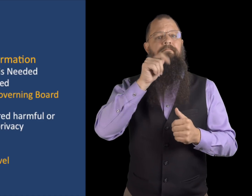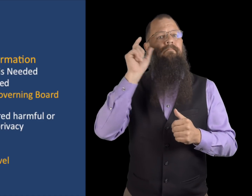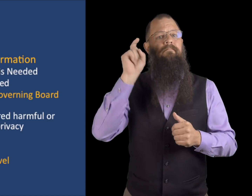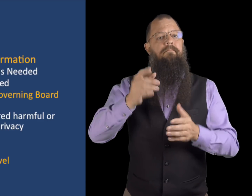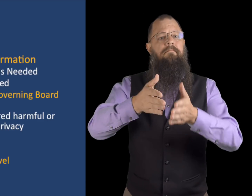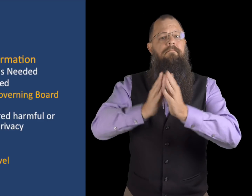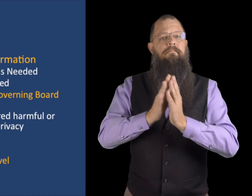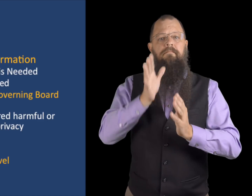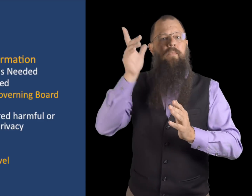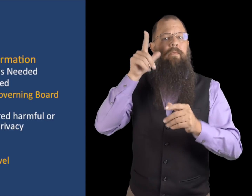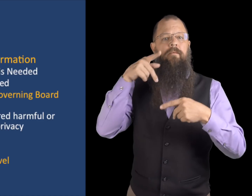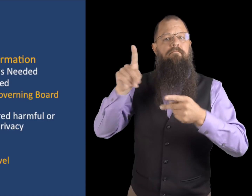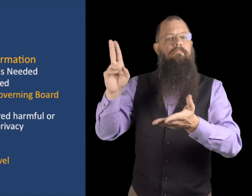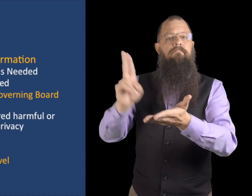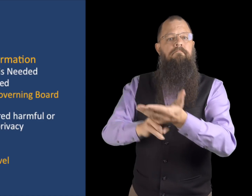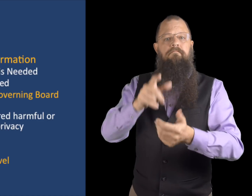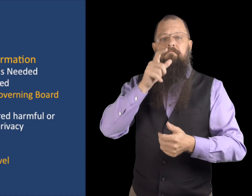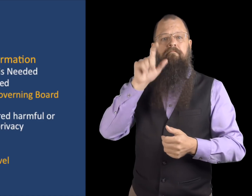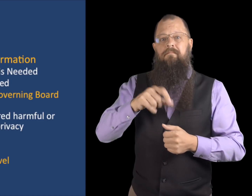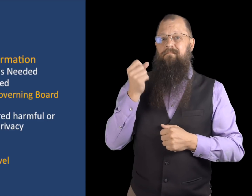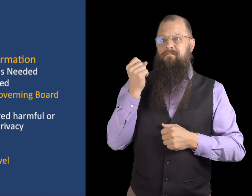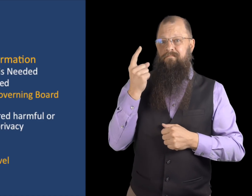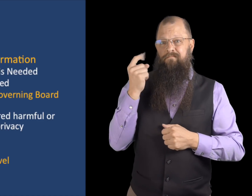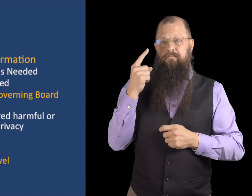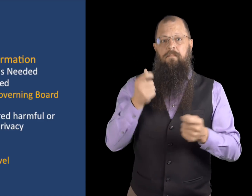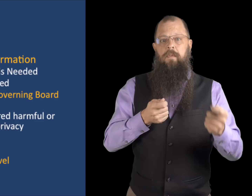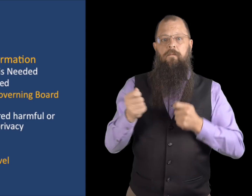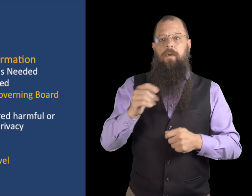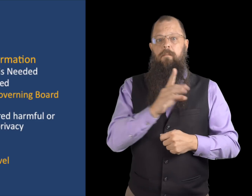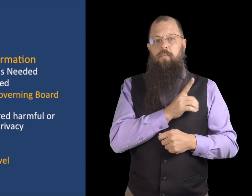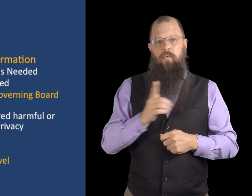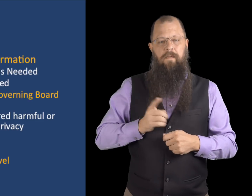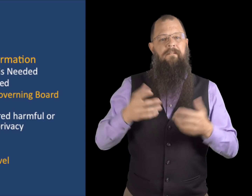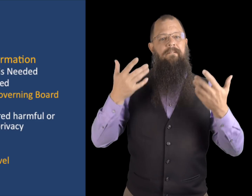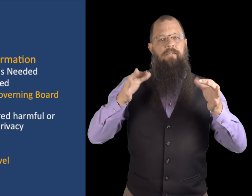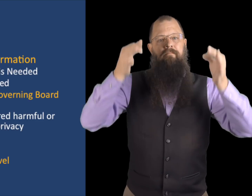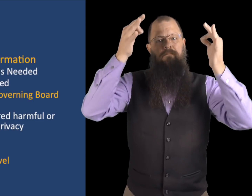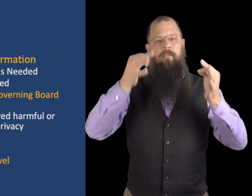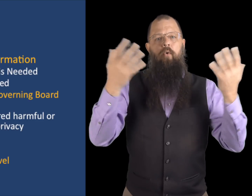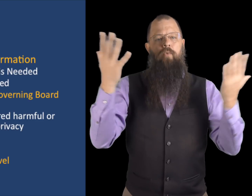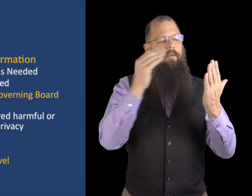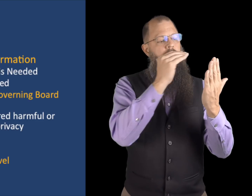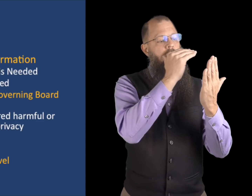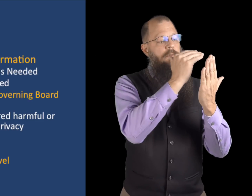Directory information does not require parental consent. It is locally defined